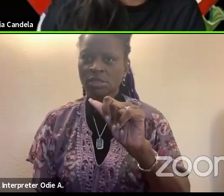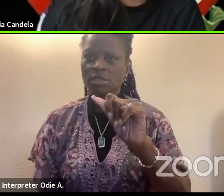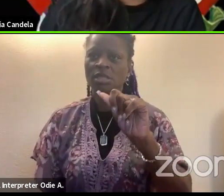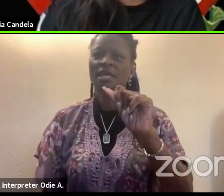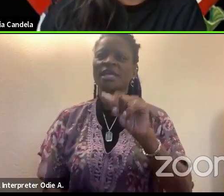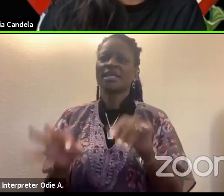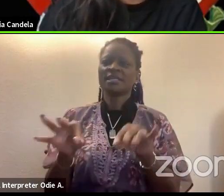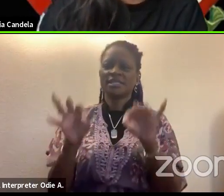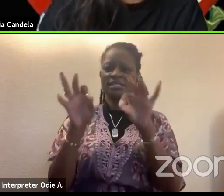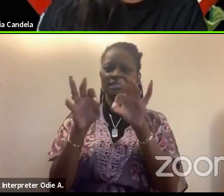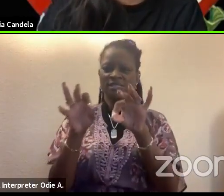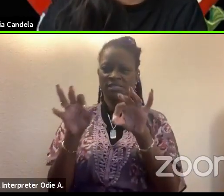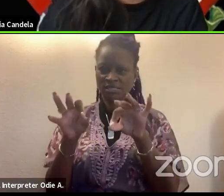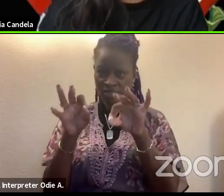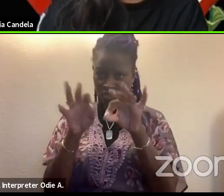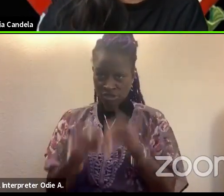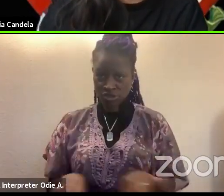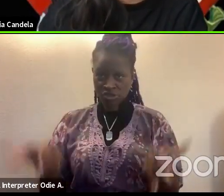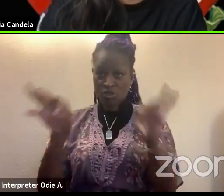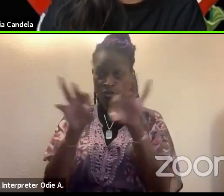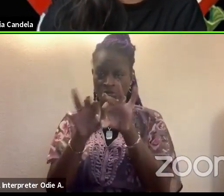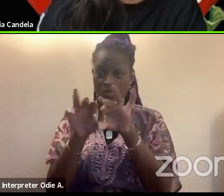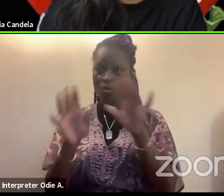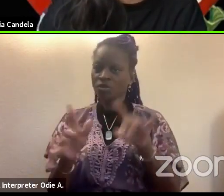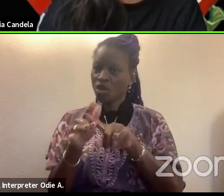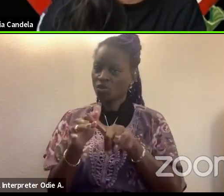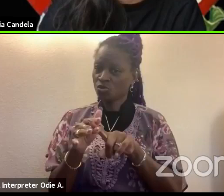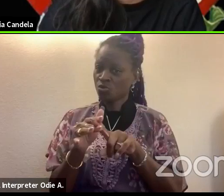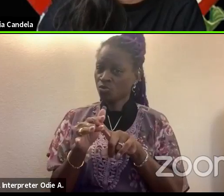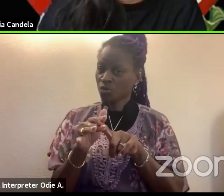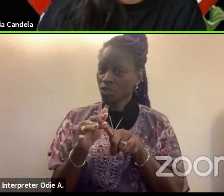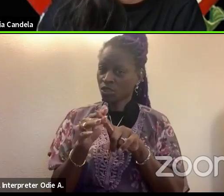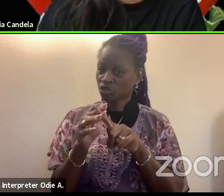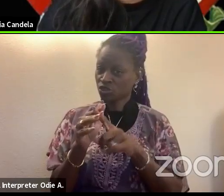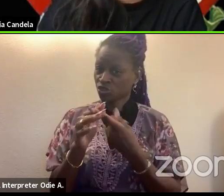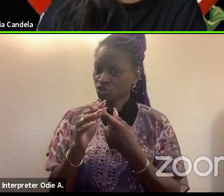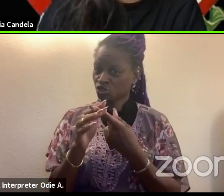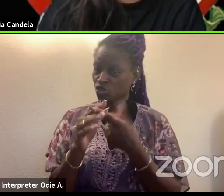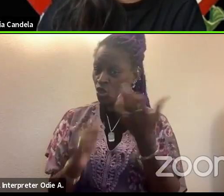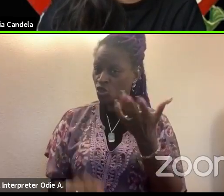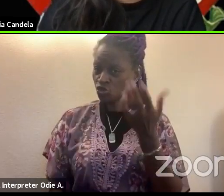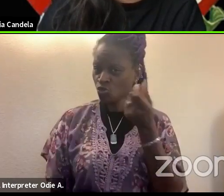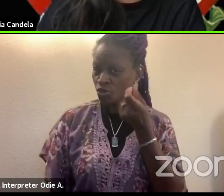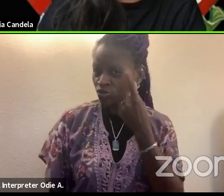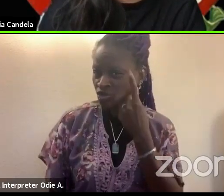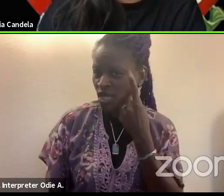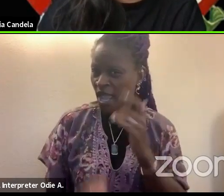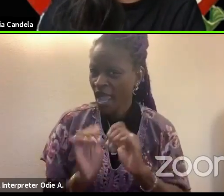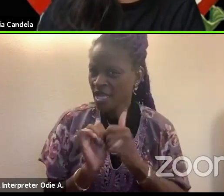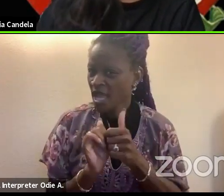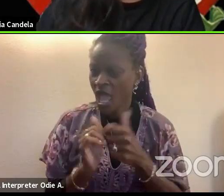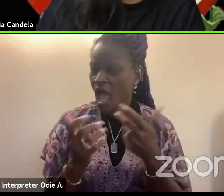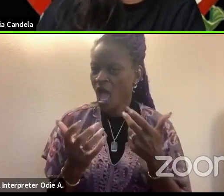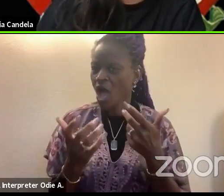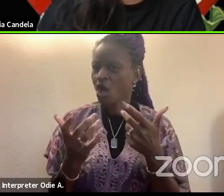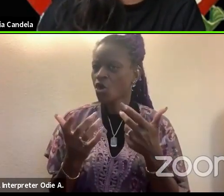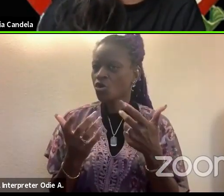acknowledging really the inequities that we have witnessed throughout the pandemic and how they're not new to our county, state, or nationwide.